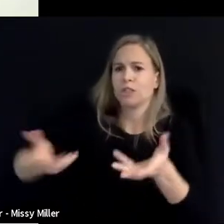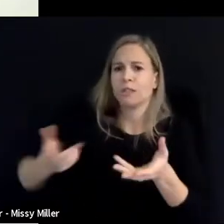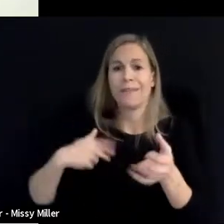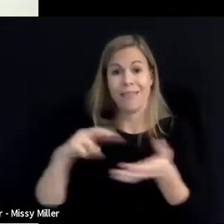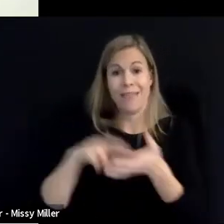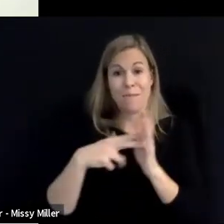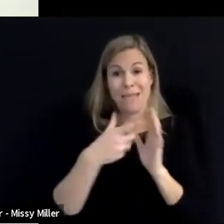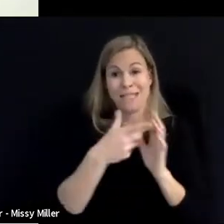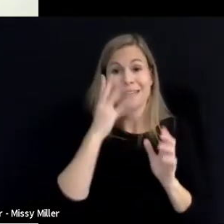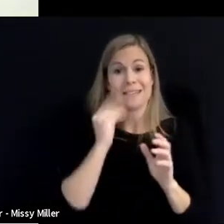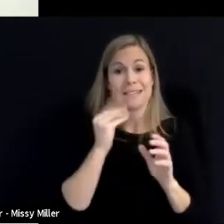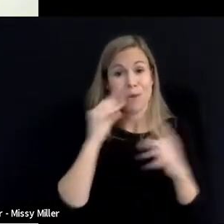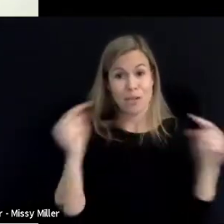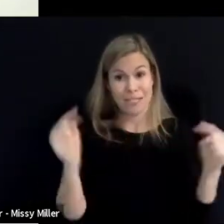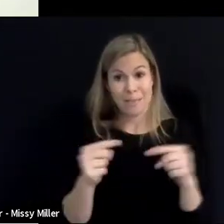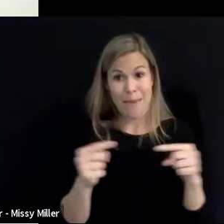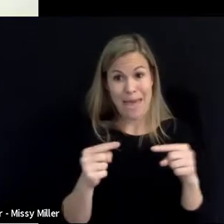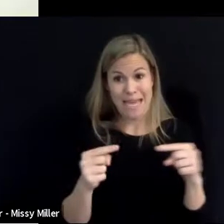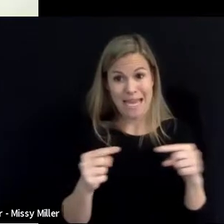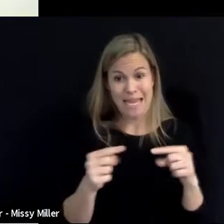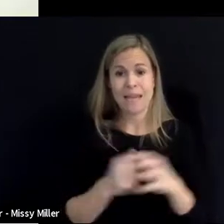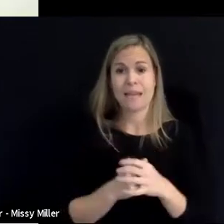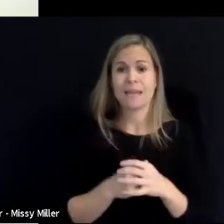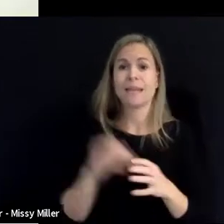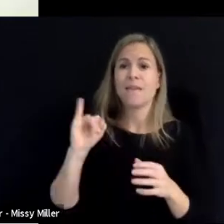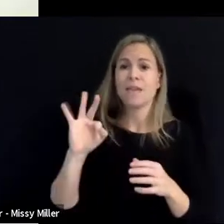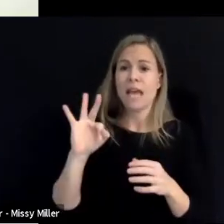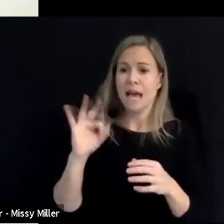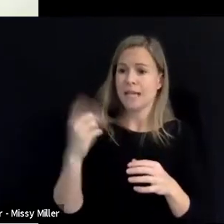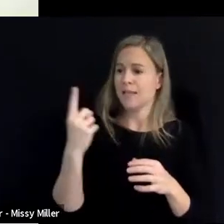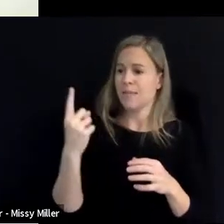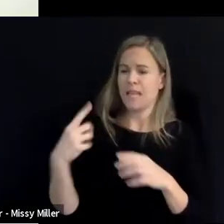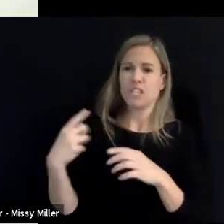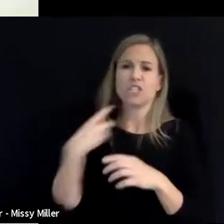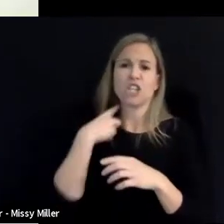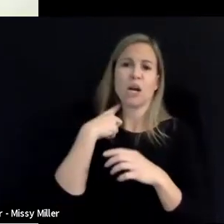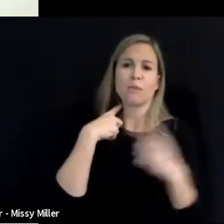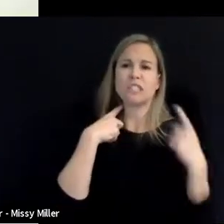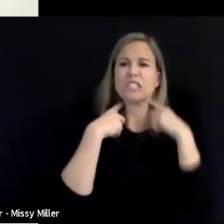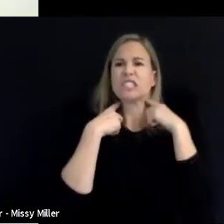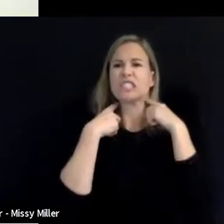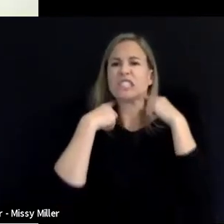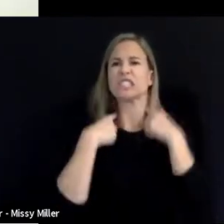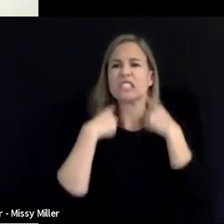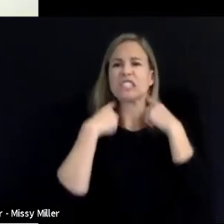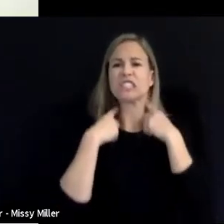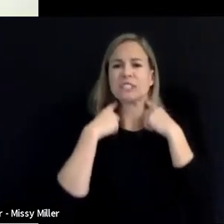If he sticks a sharp object in his neck and wrenches it against his neck, he has an ear infection.